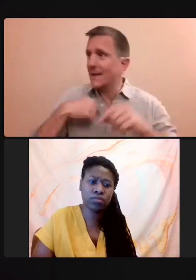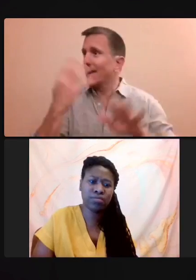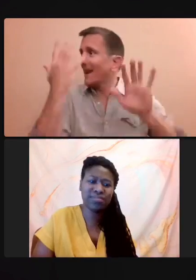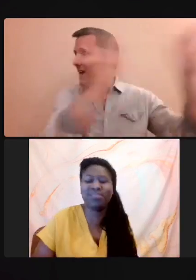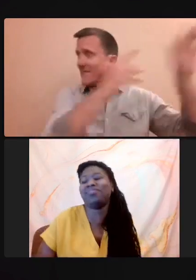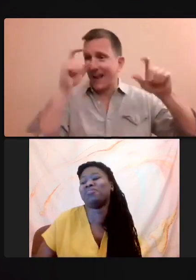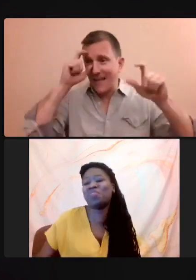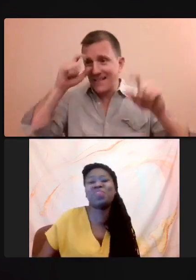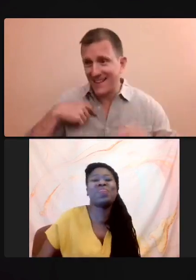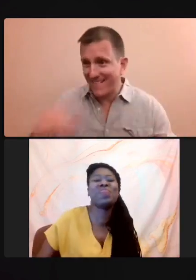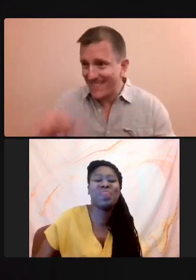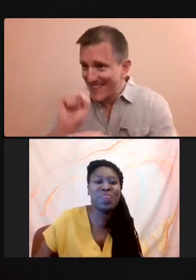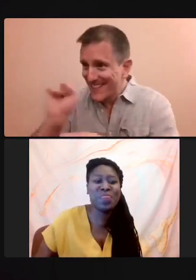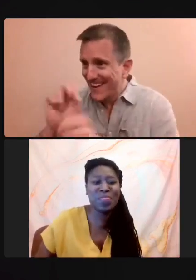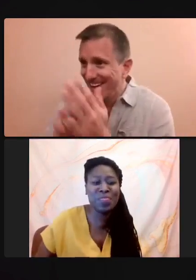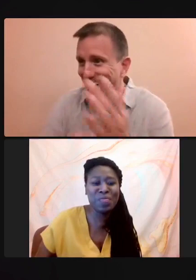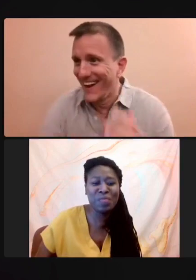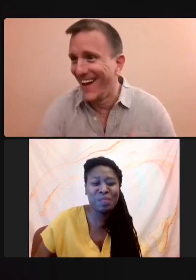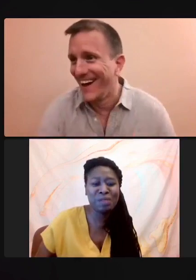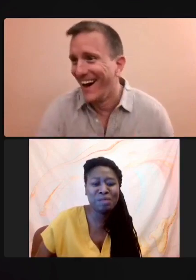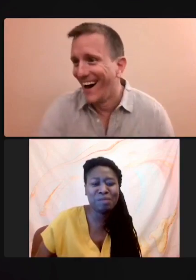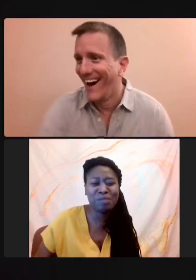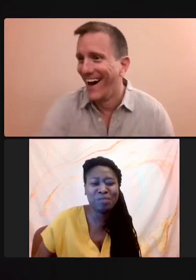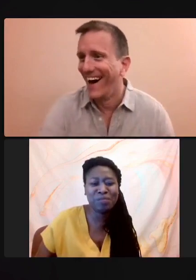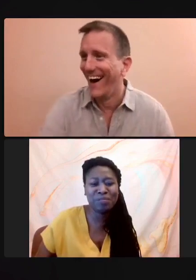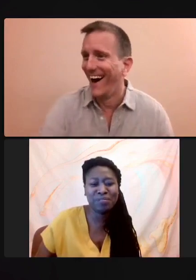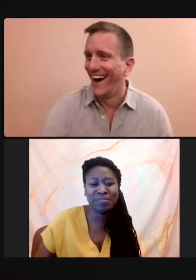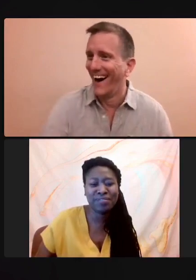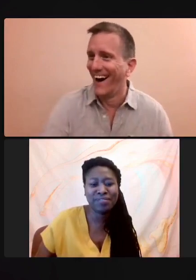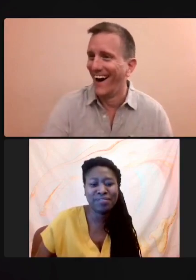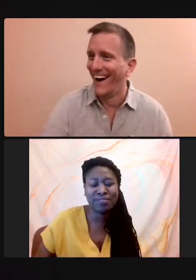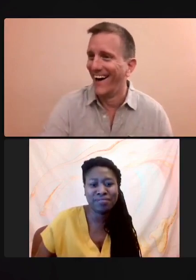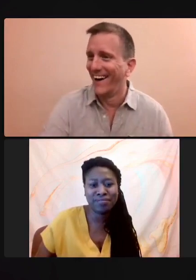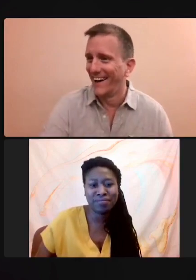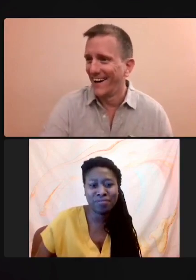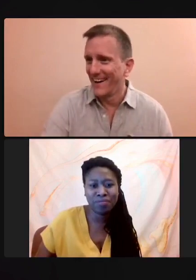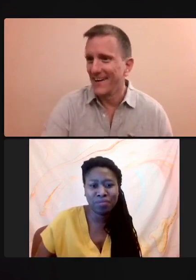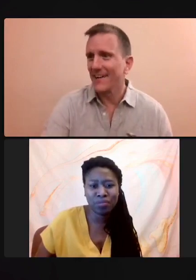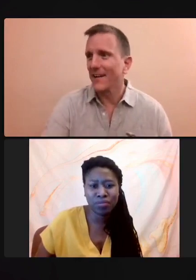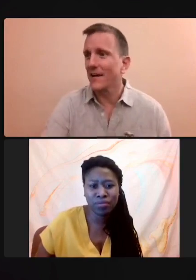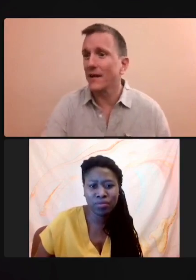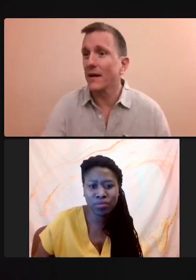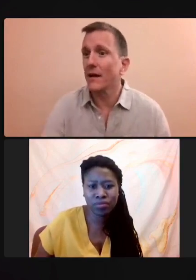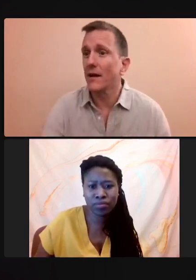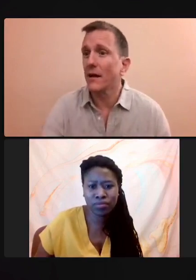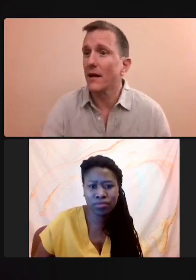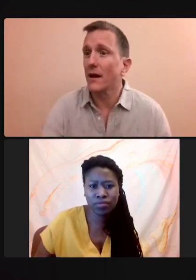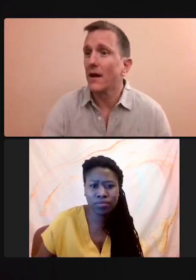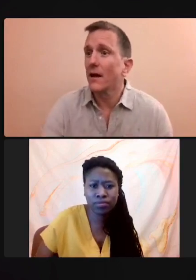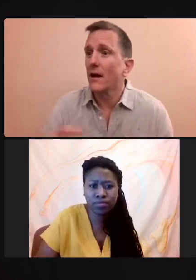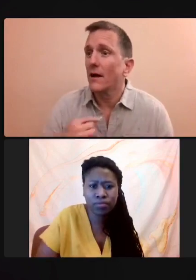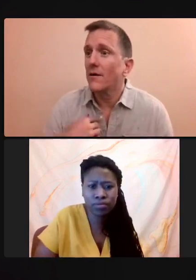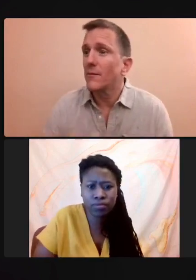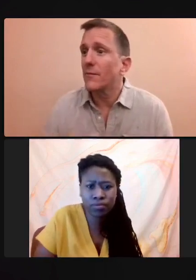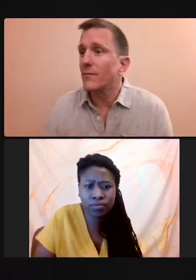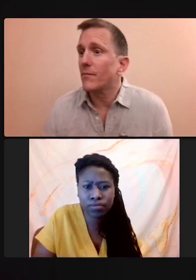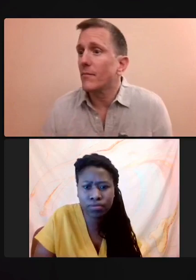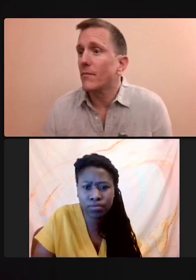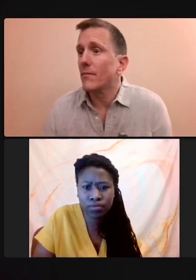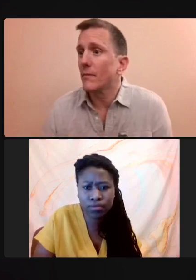or thoughts that you'd like to share, go ahead and use the raise hand feature. And I will allow you to to come on and ask that question.